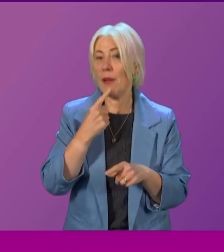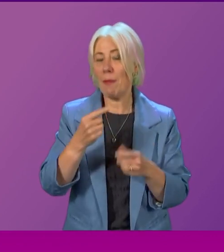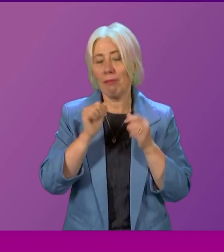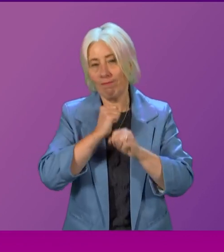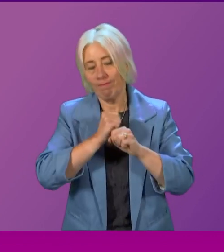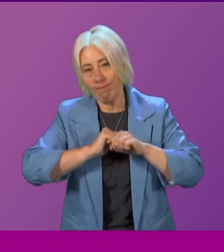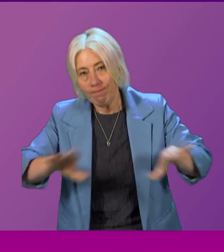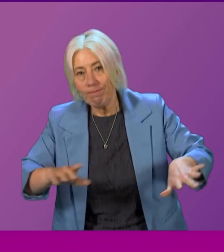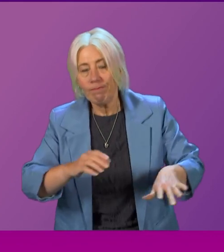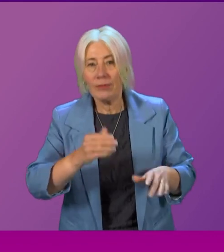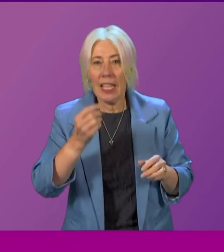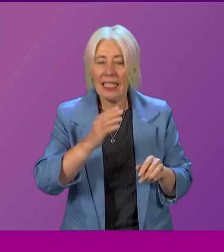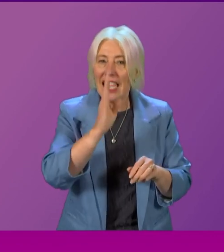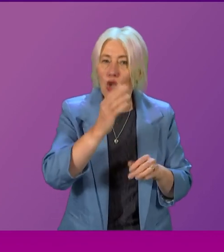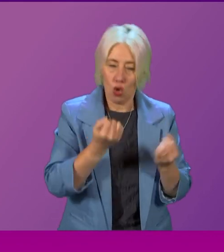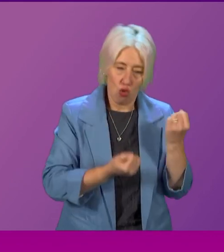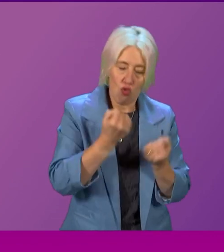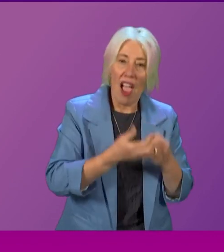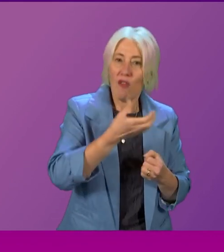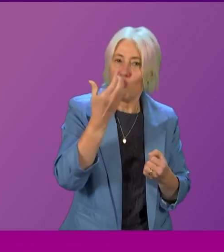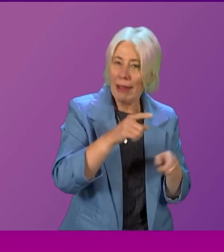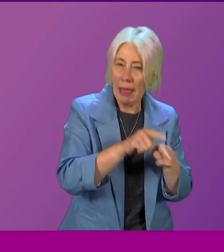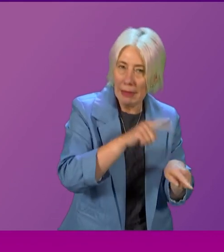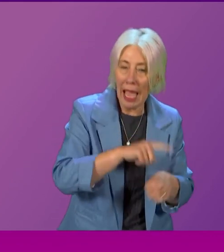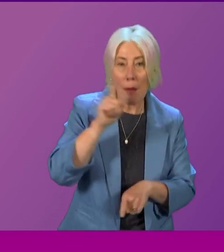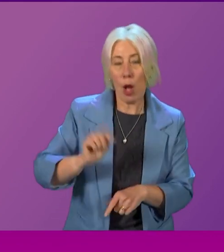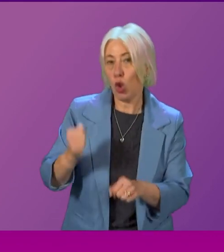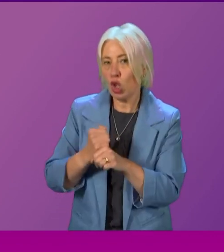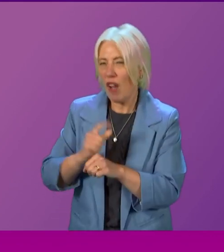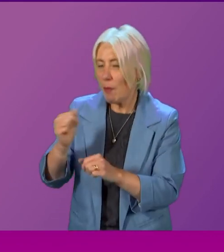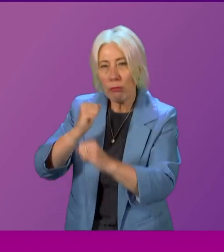what is the Scottish Government doing to raise awareness of that important issue as we enter the festive period?